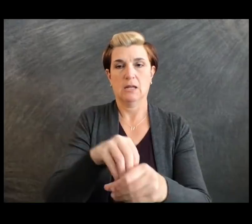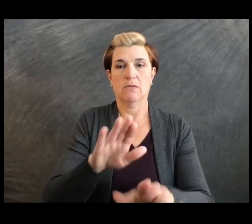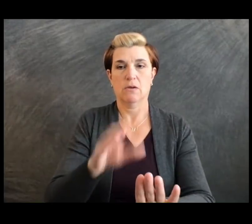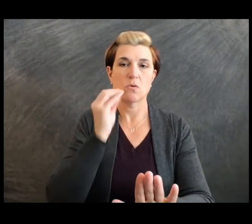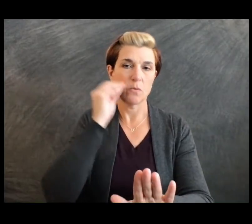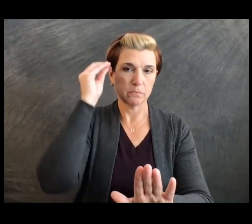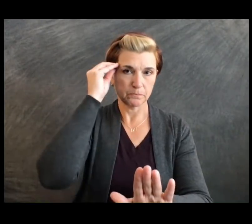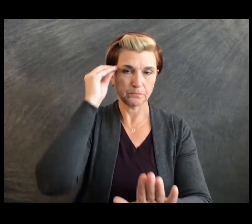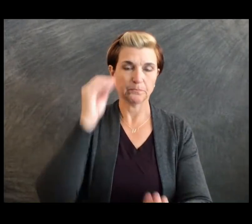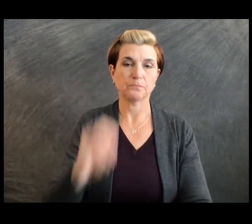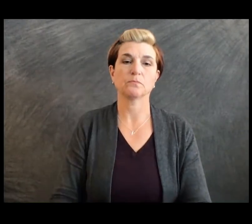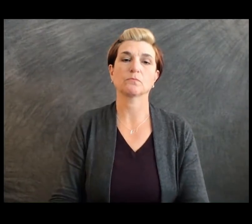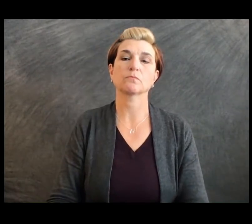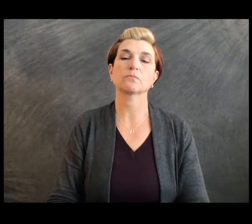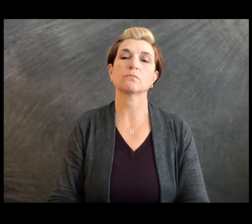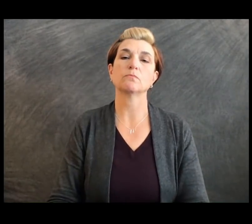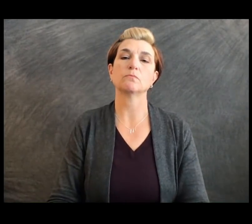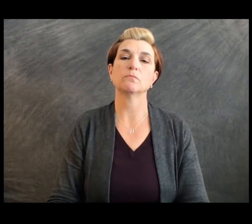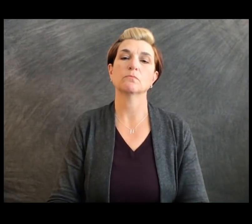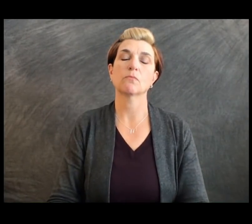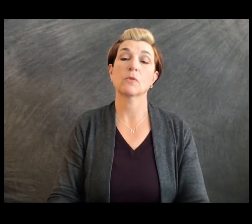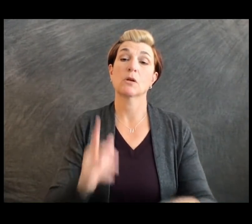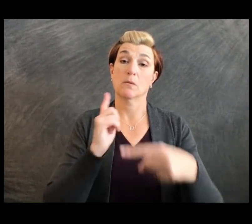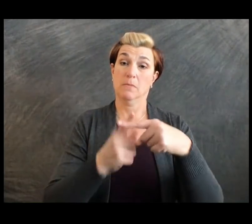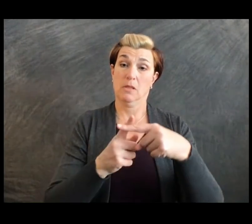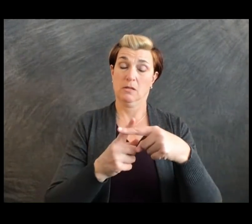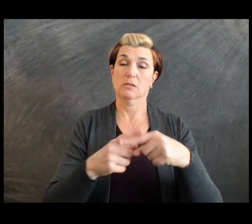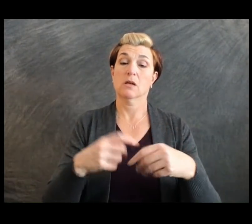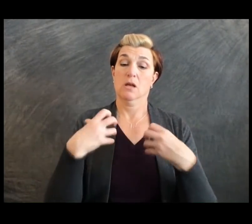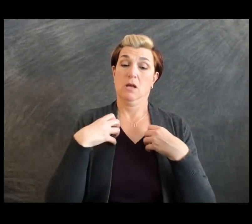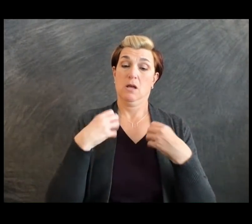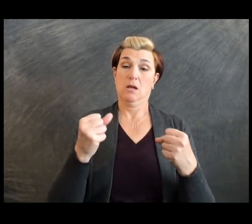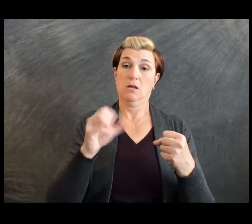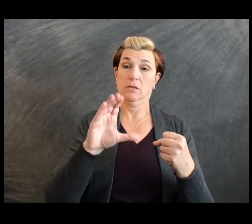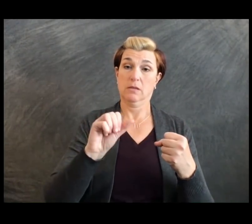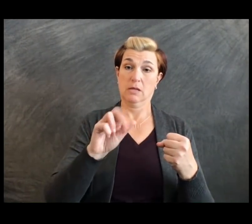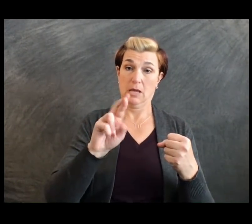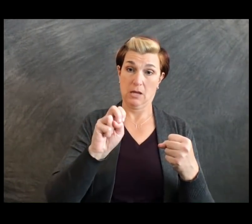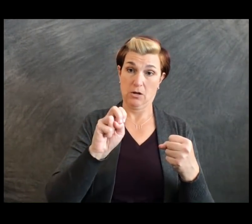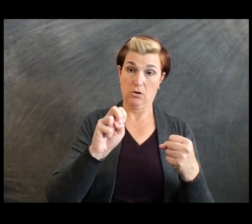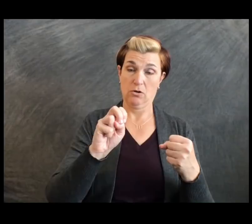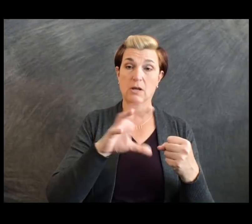the deadlines for healthcare and multi-family financial reporting